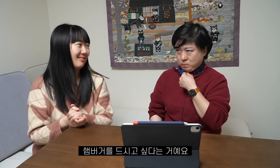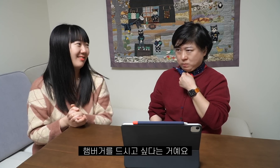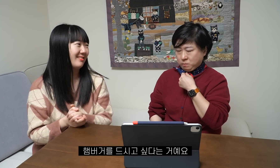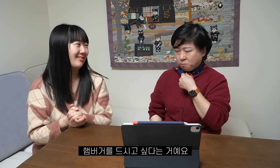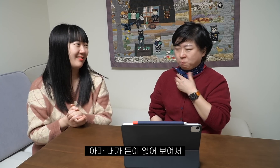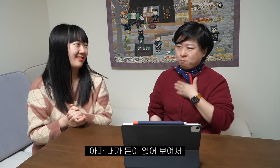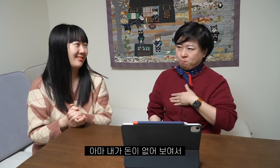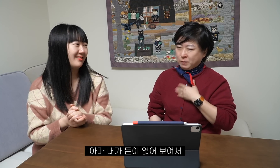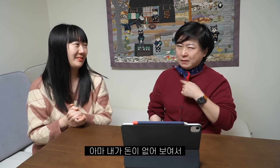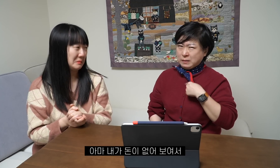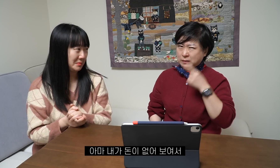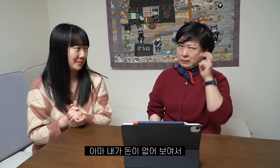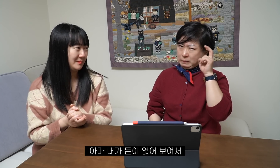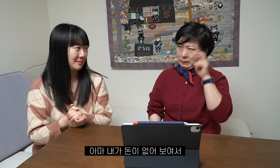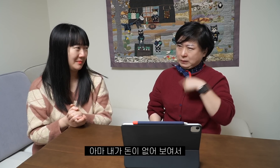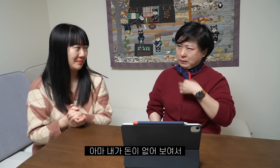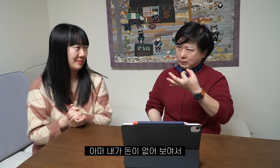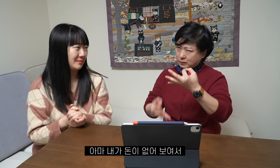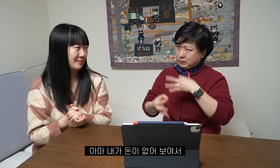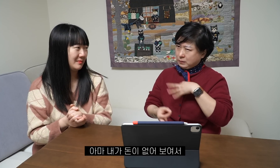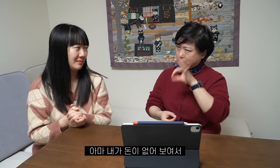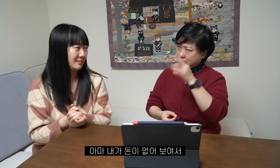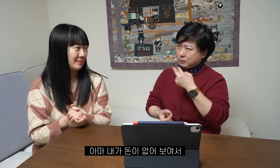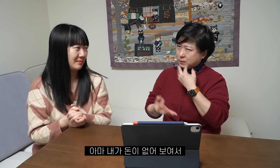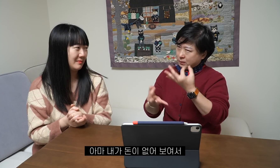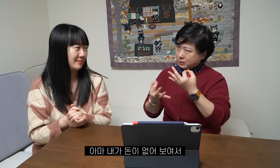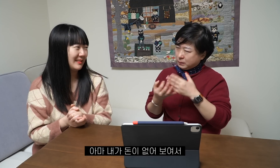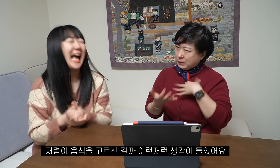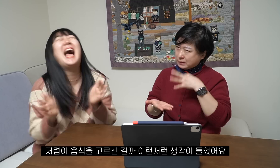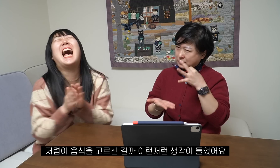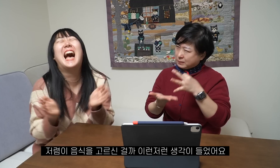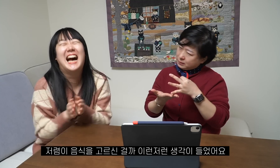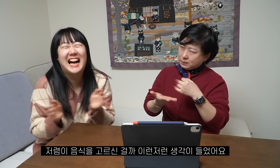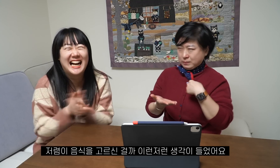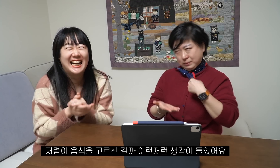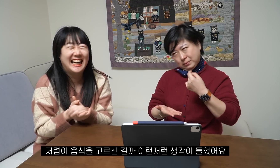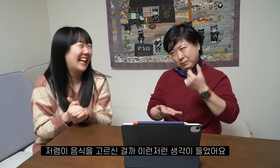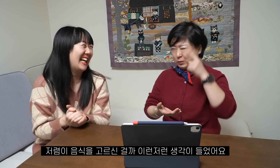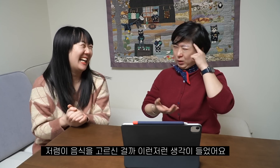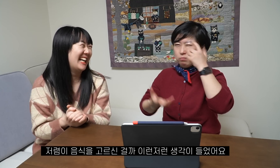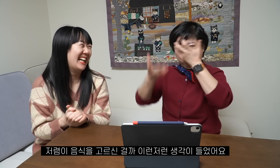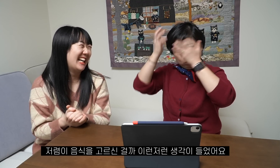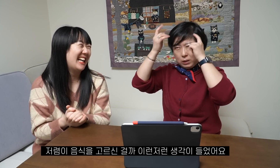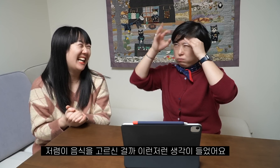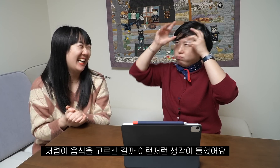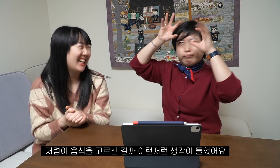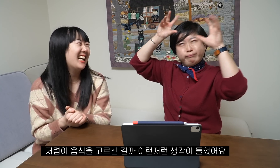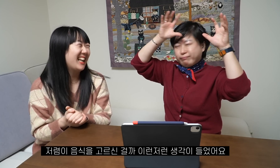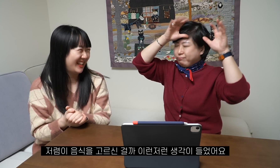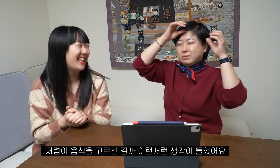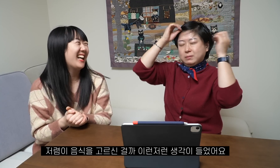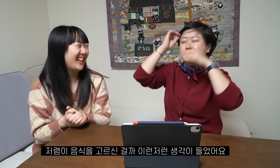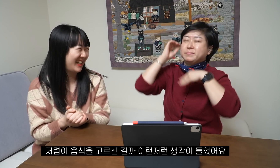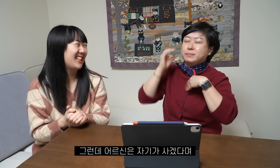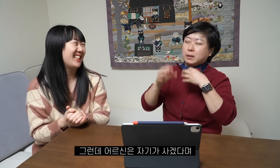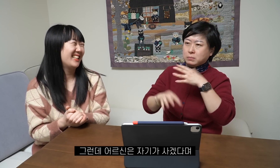I wondered if he had chosen cheap food because I didn't have money.